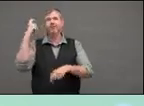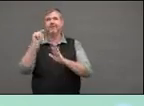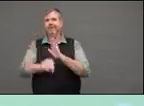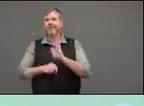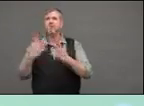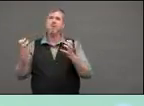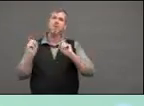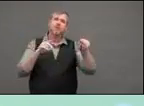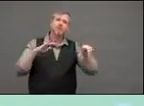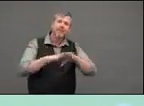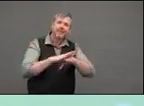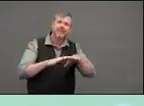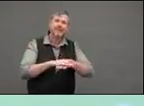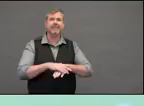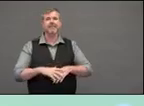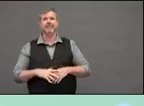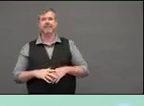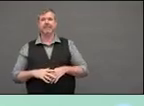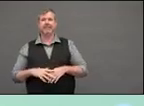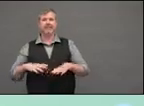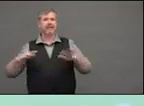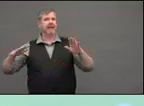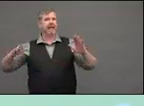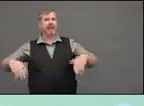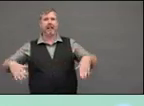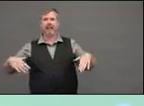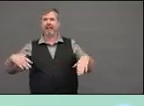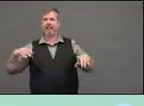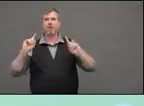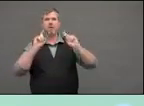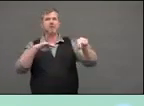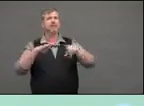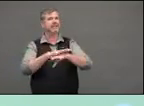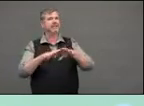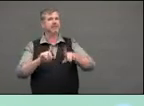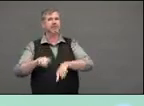such a long time and you know i could just smell like the fresh salt